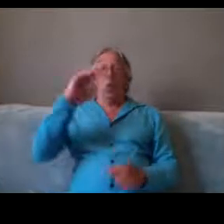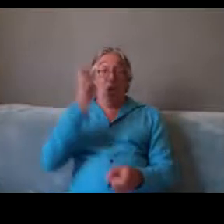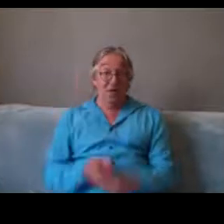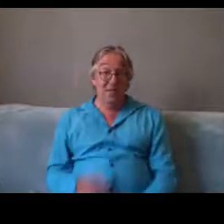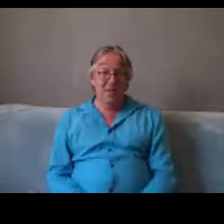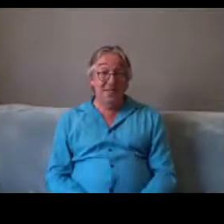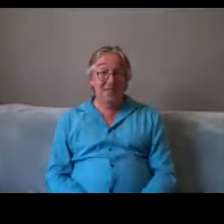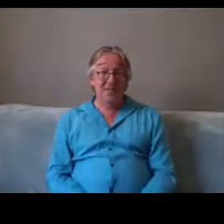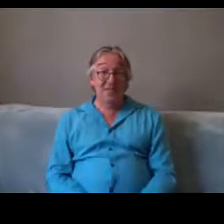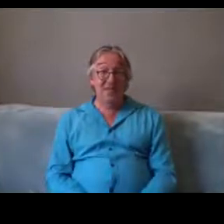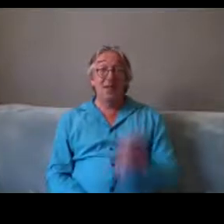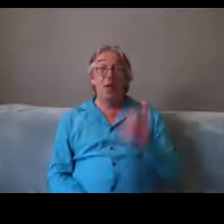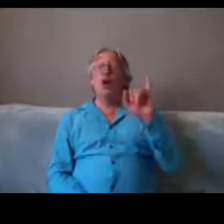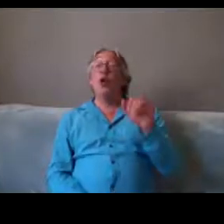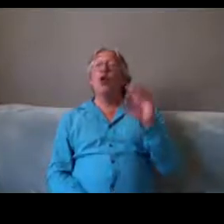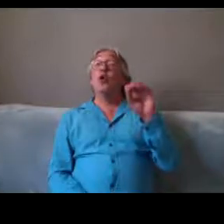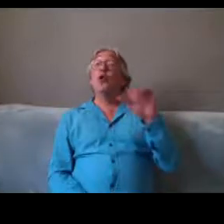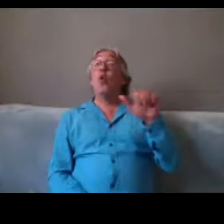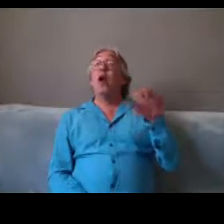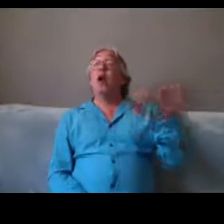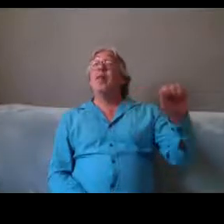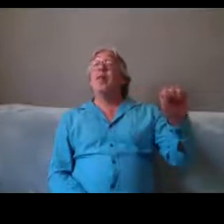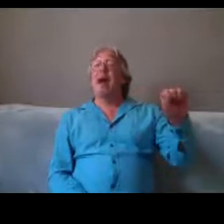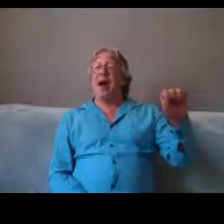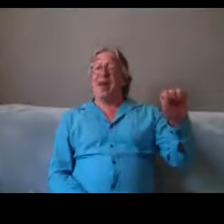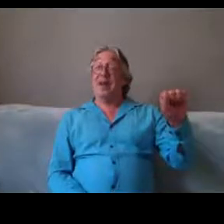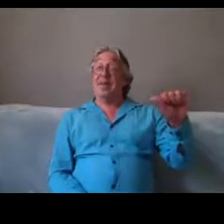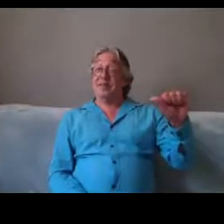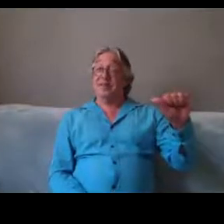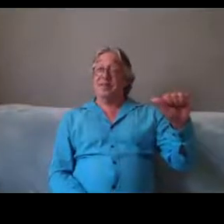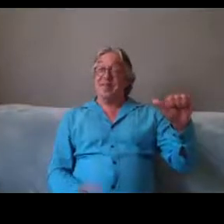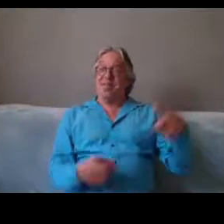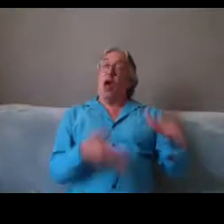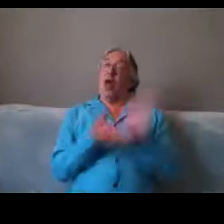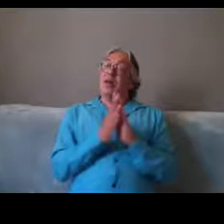it's collaboration between actors and different stakeholders: